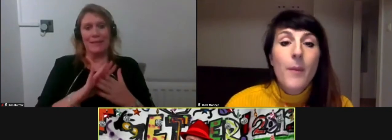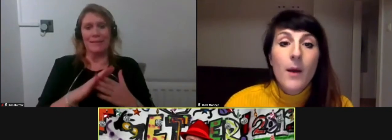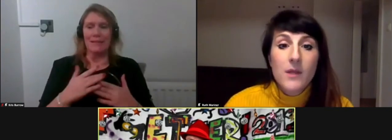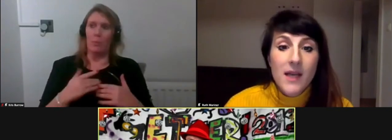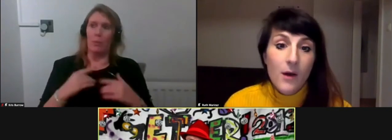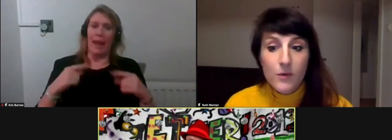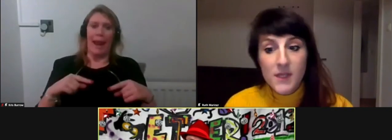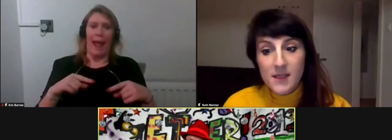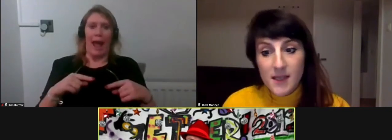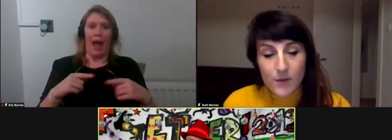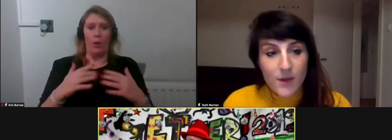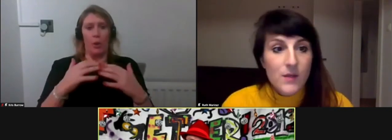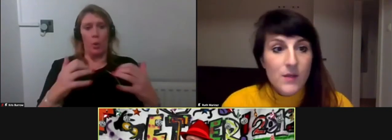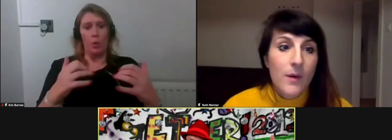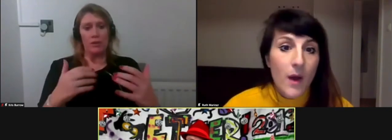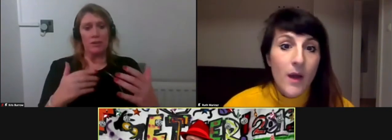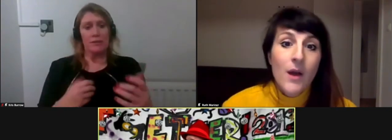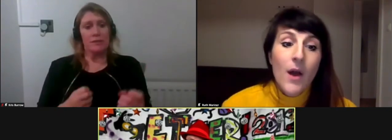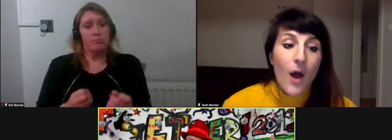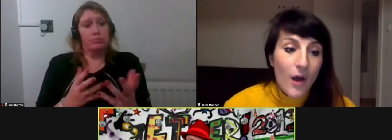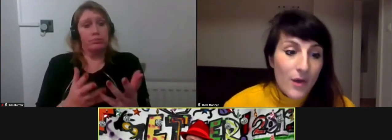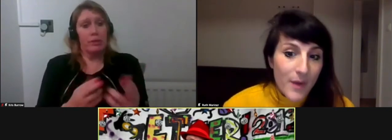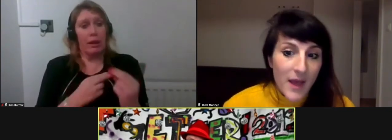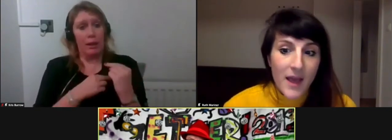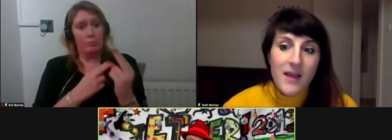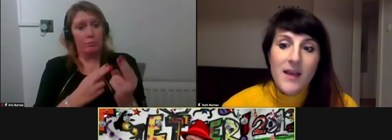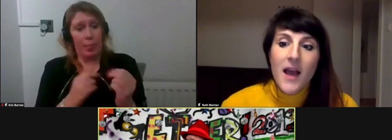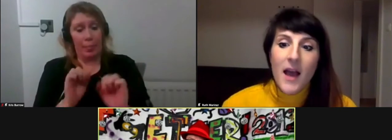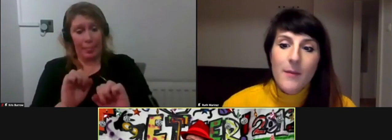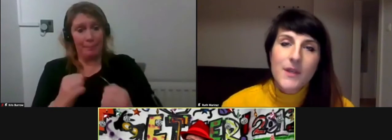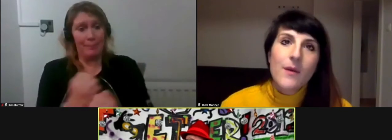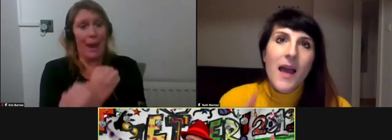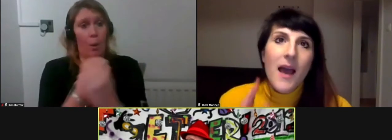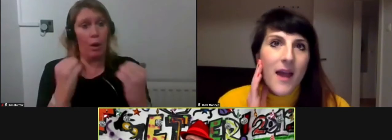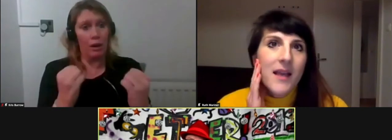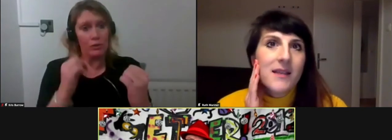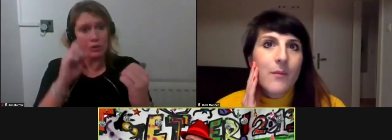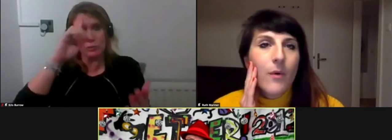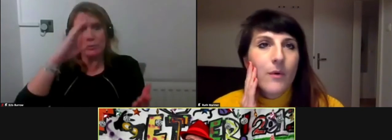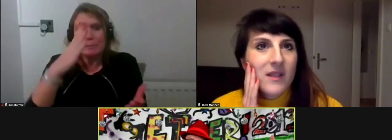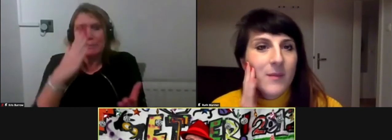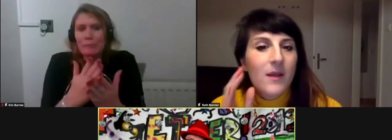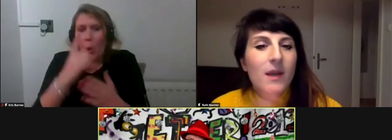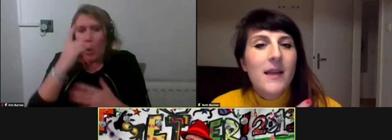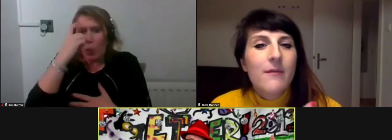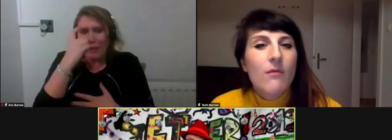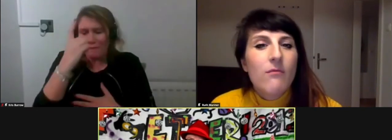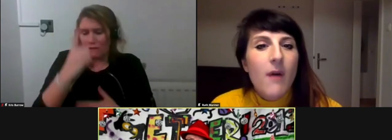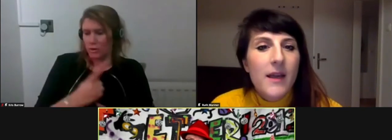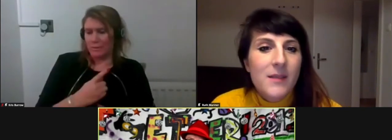more power to our audiences, or that's what we were hoping. So yeah, that is important to me that we leave the right